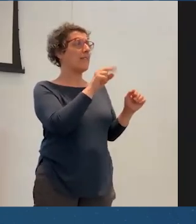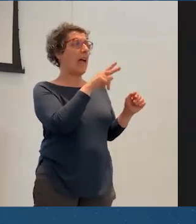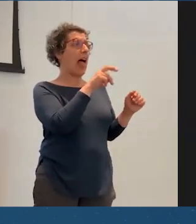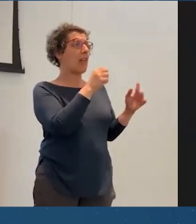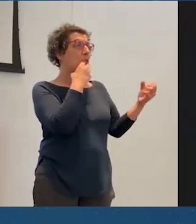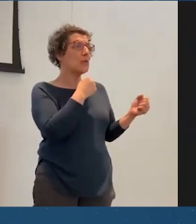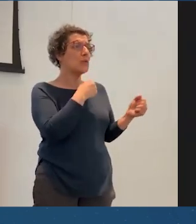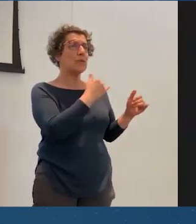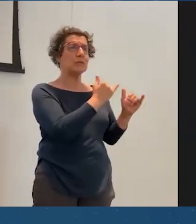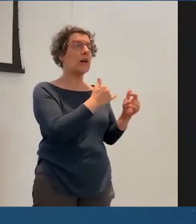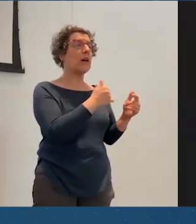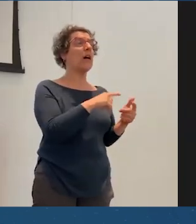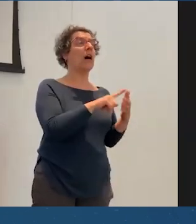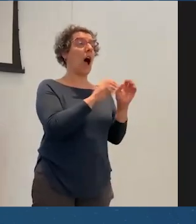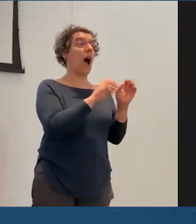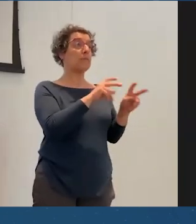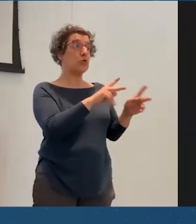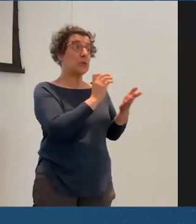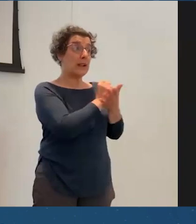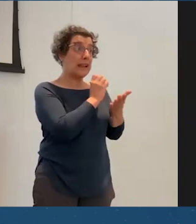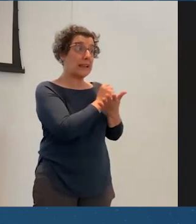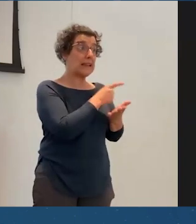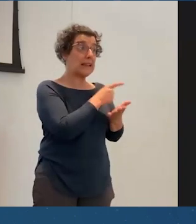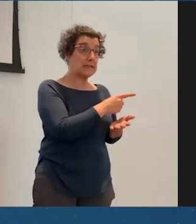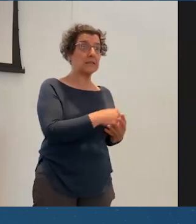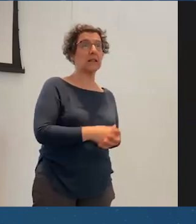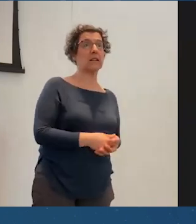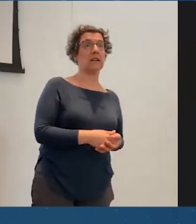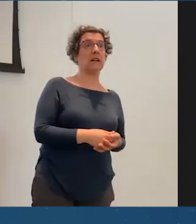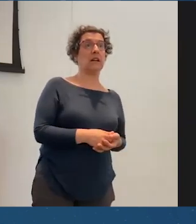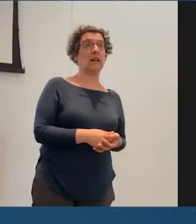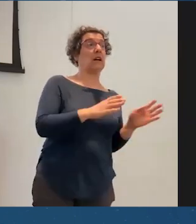looking to serve, to idea generation,